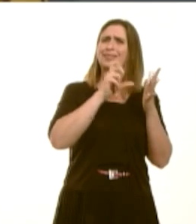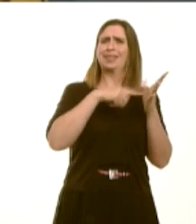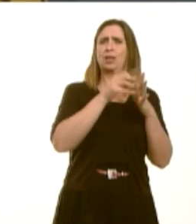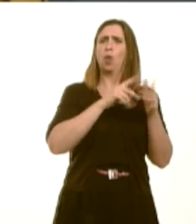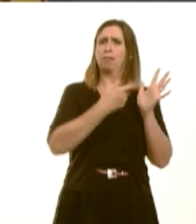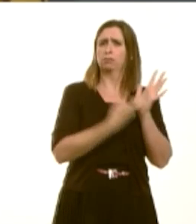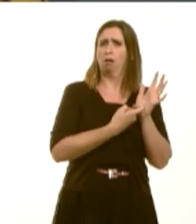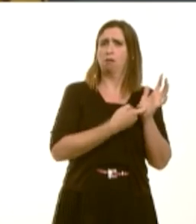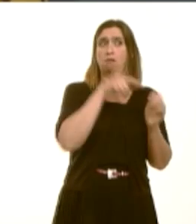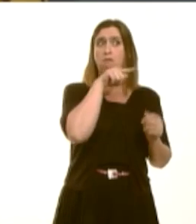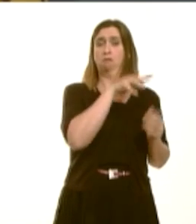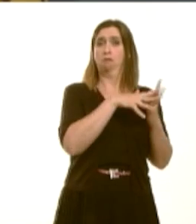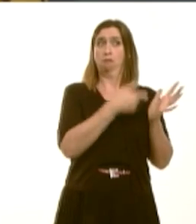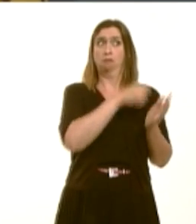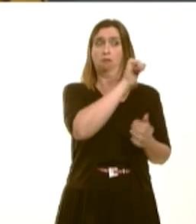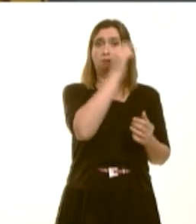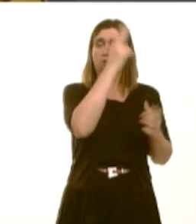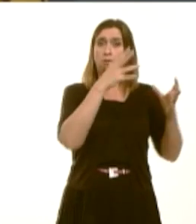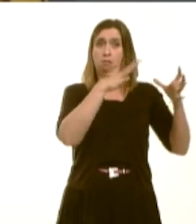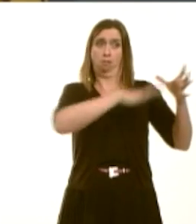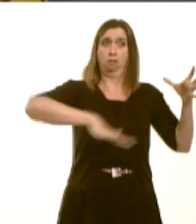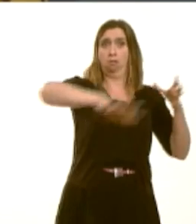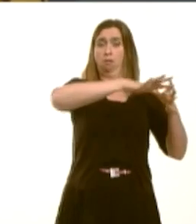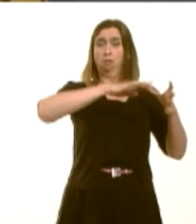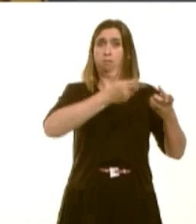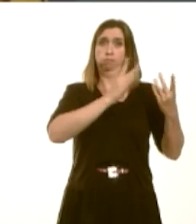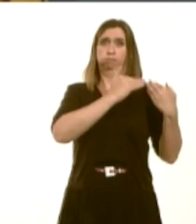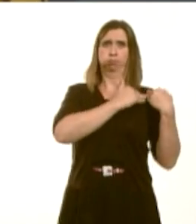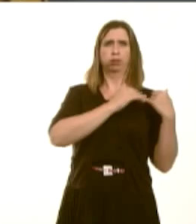also extends to those people, of course, who are not in a position to relocate either to